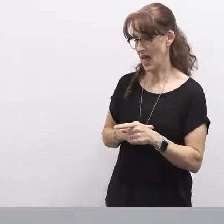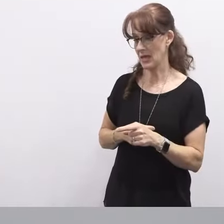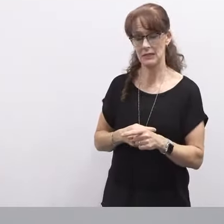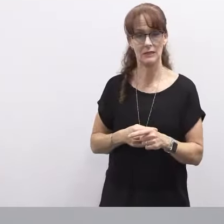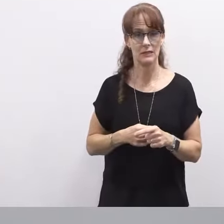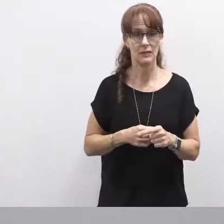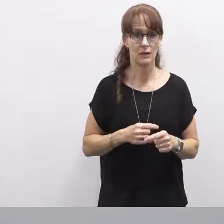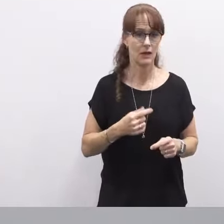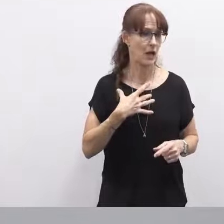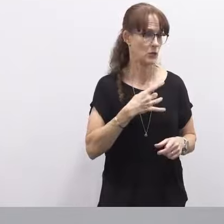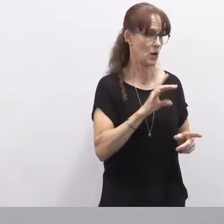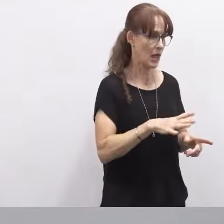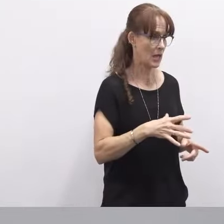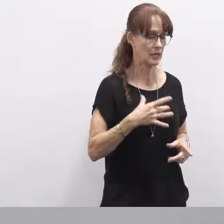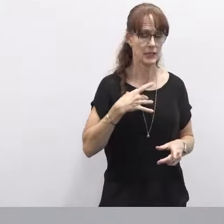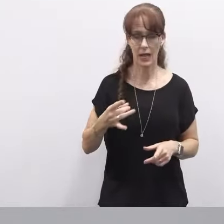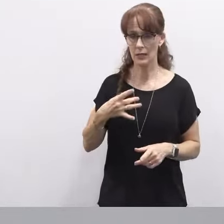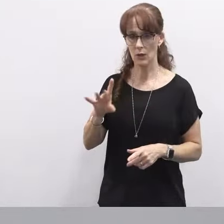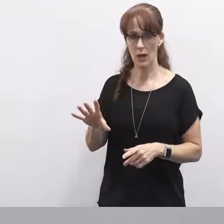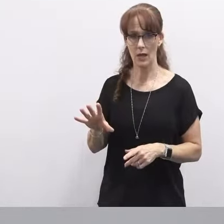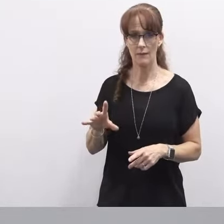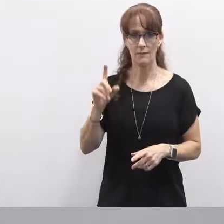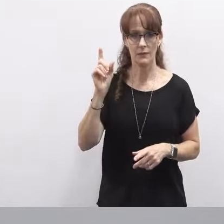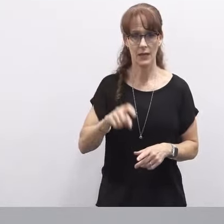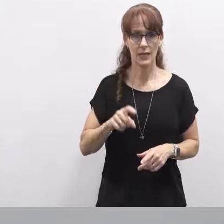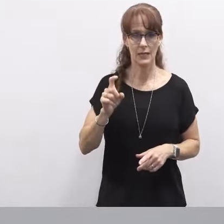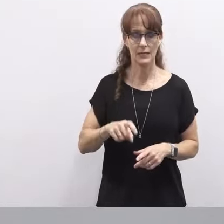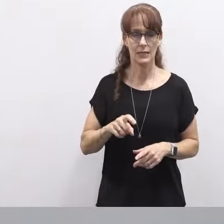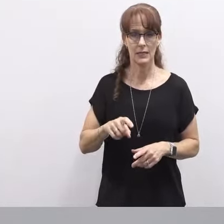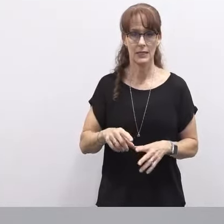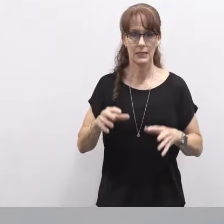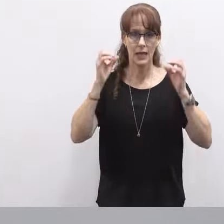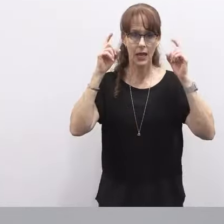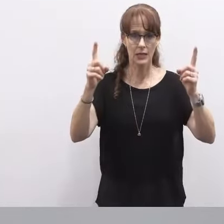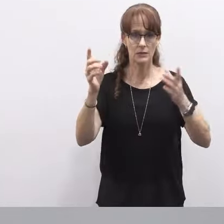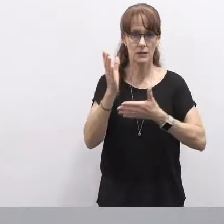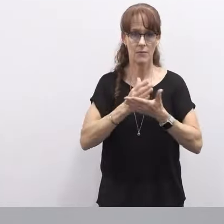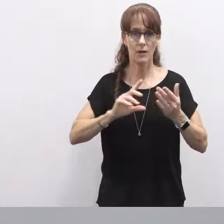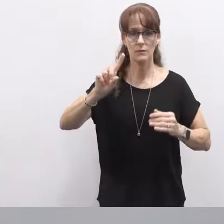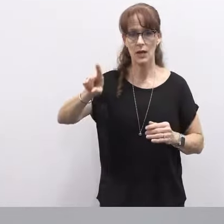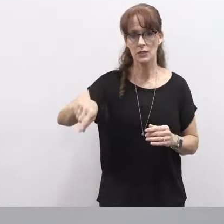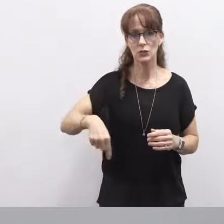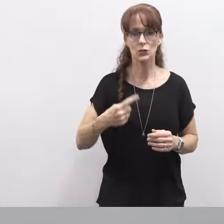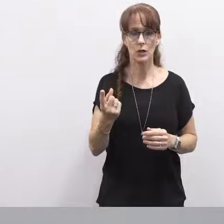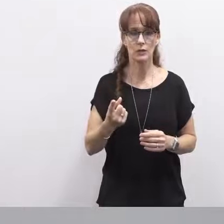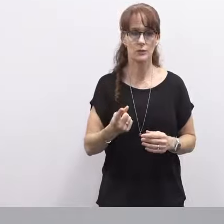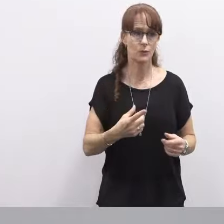This is what I don't like about this map. They need prompts, right? There's that education piece that it's not just, what do you like about the map?